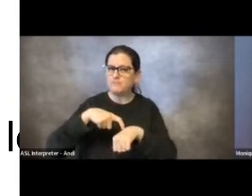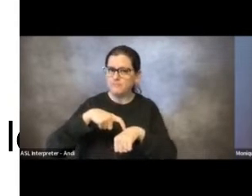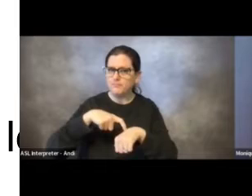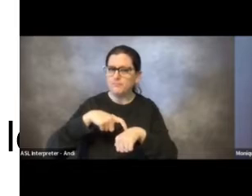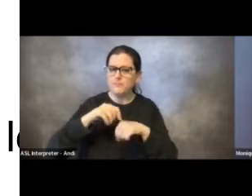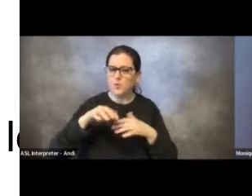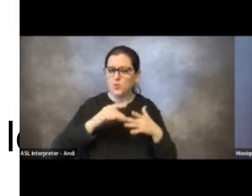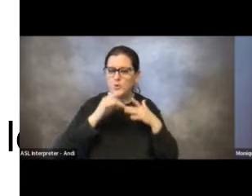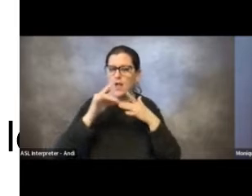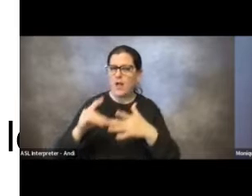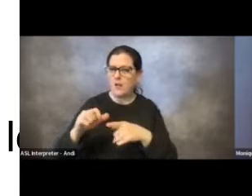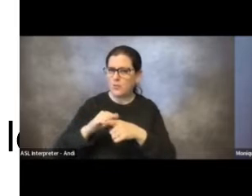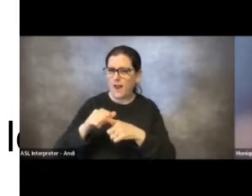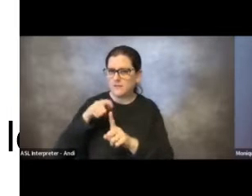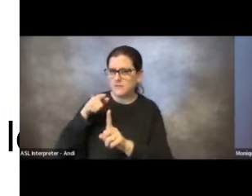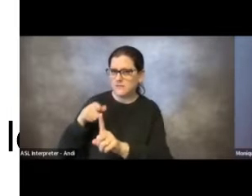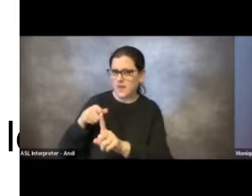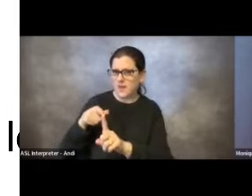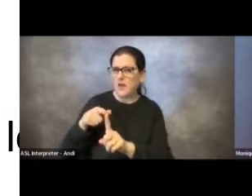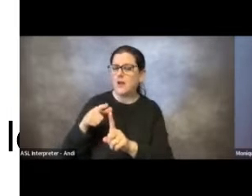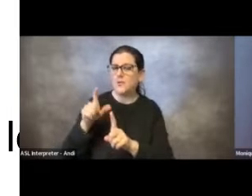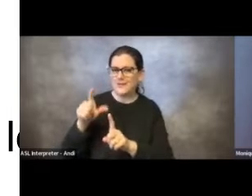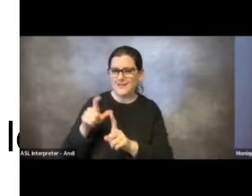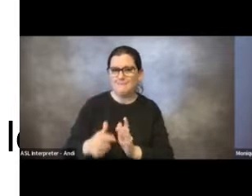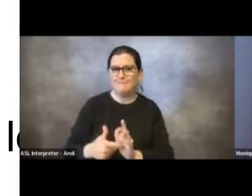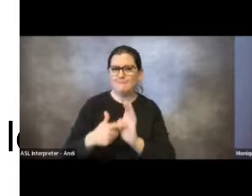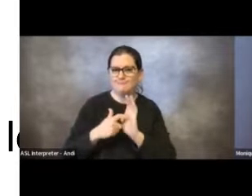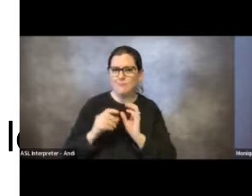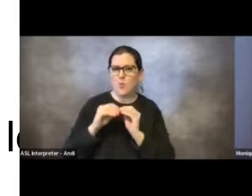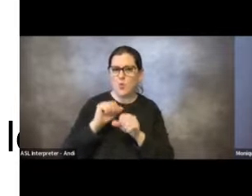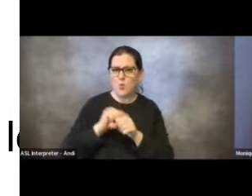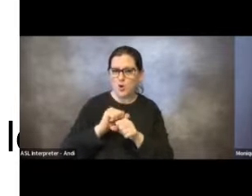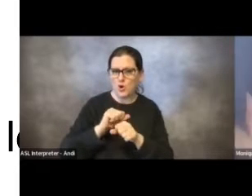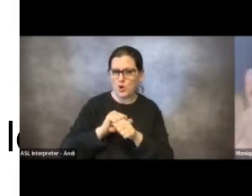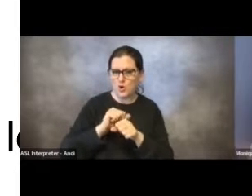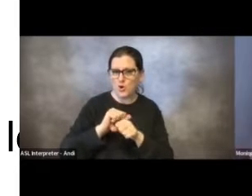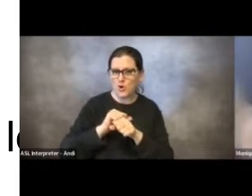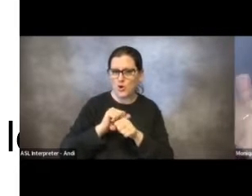practice, so much more work to come with that. Again, even with